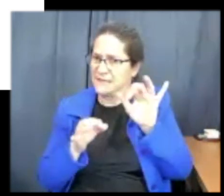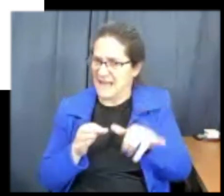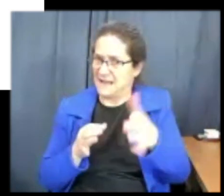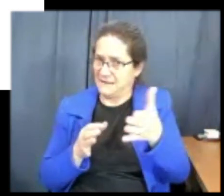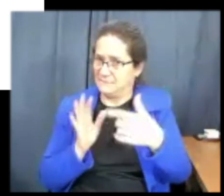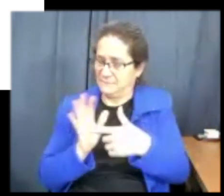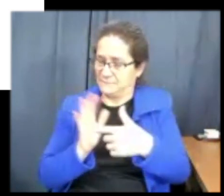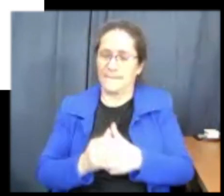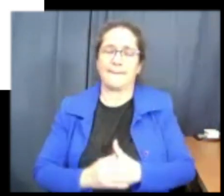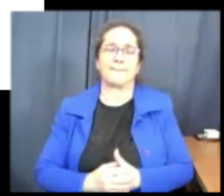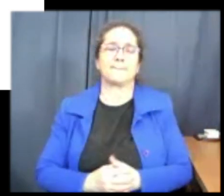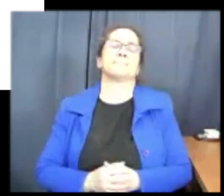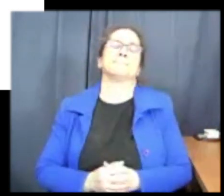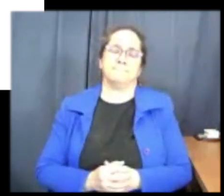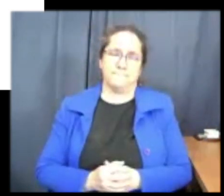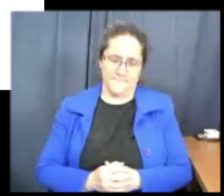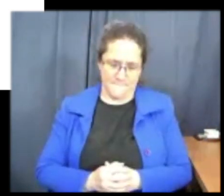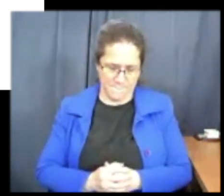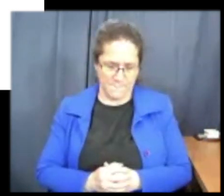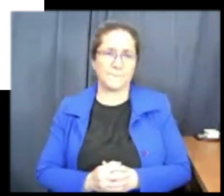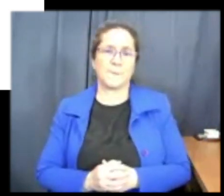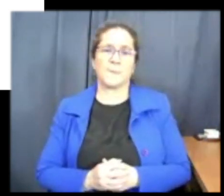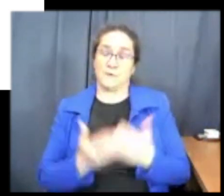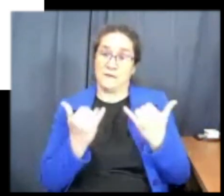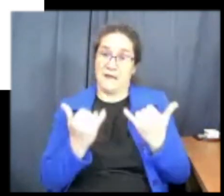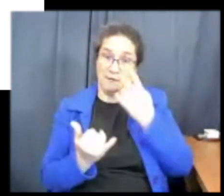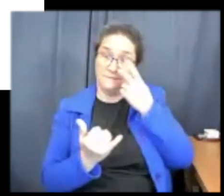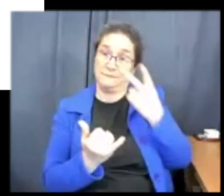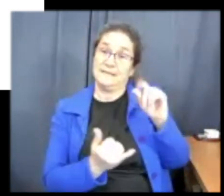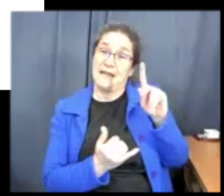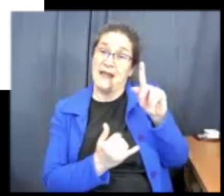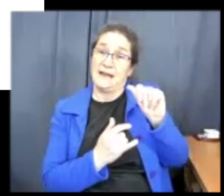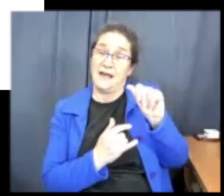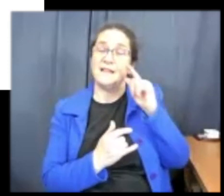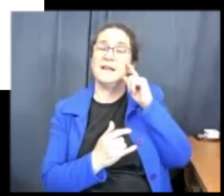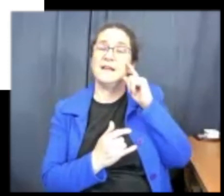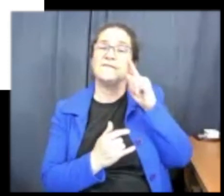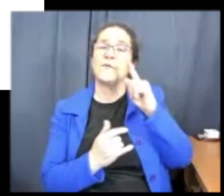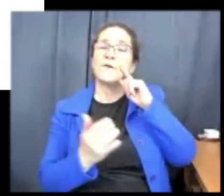Yeah, so the data we're looking at here is for the identifications of students